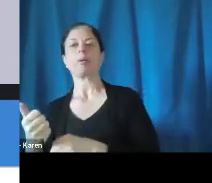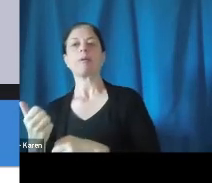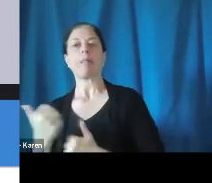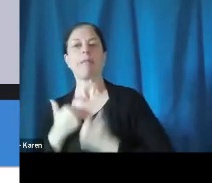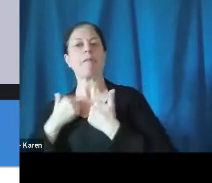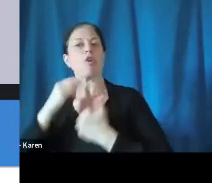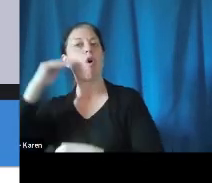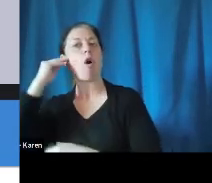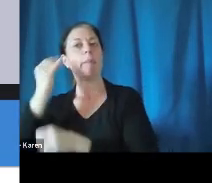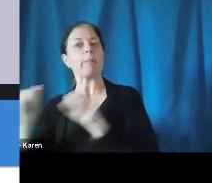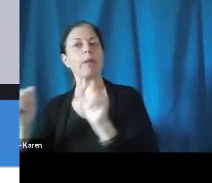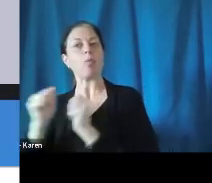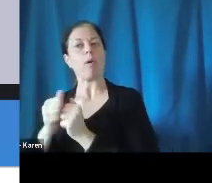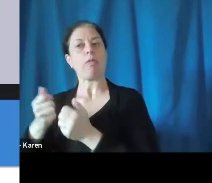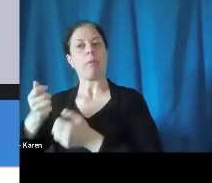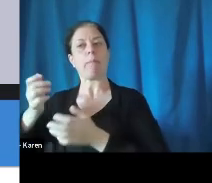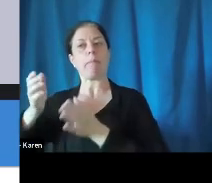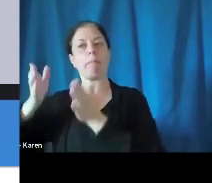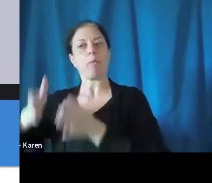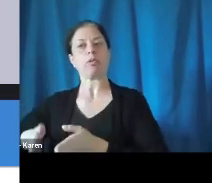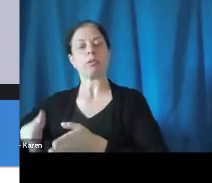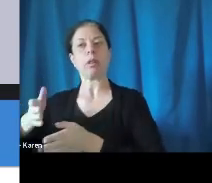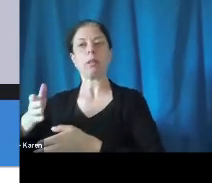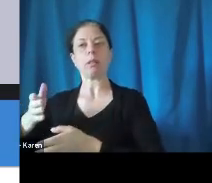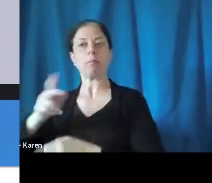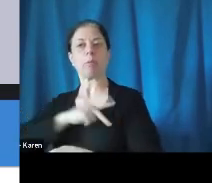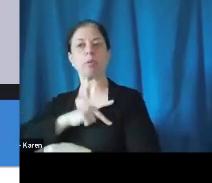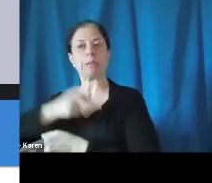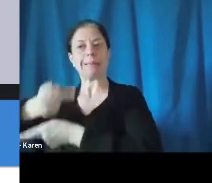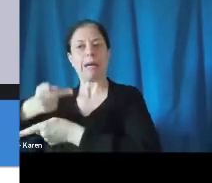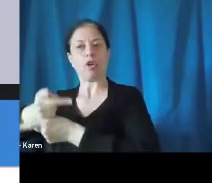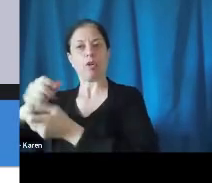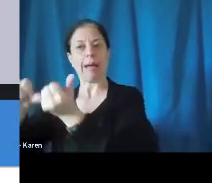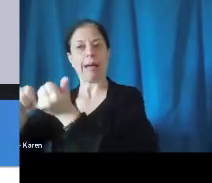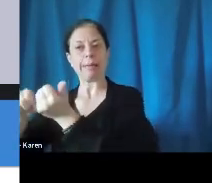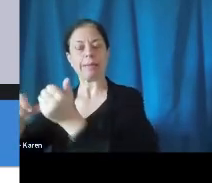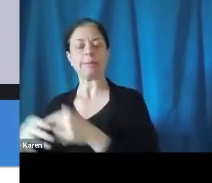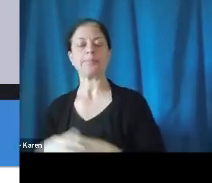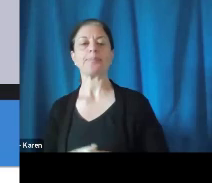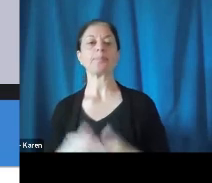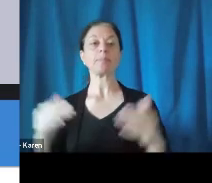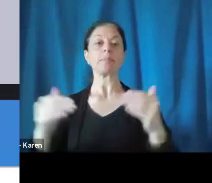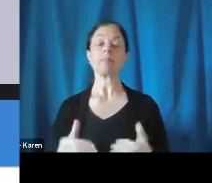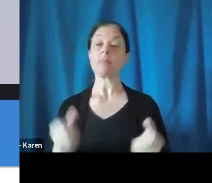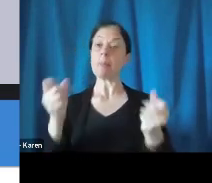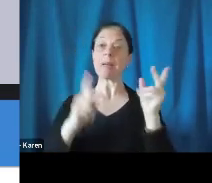to strip disabled people of their